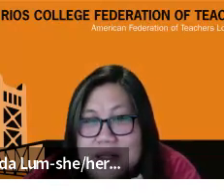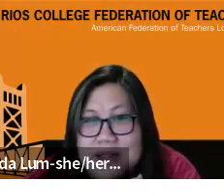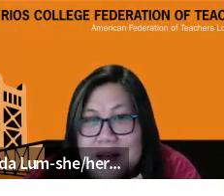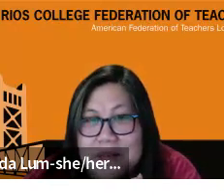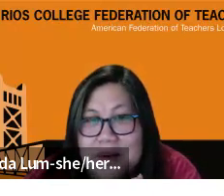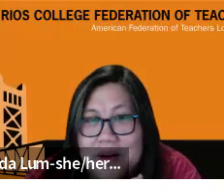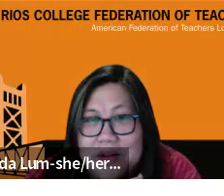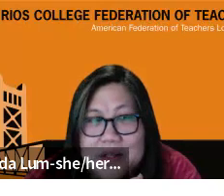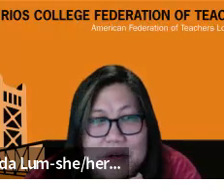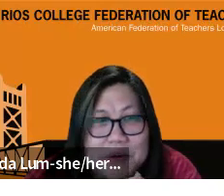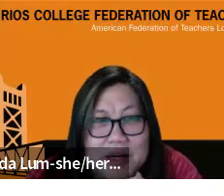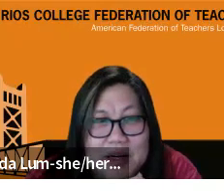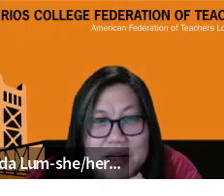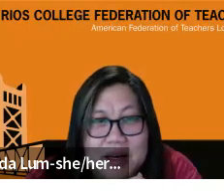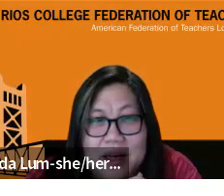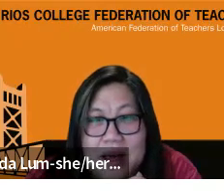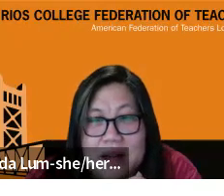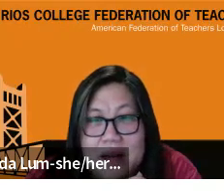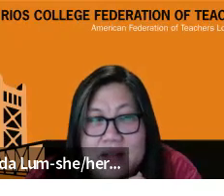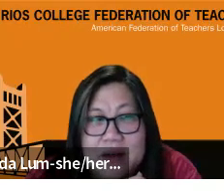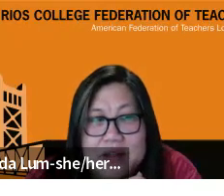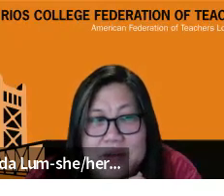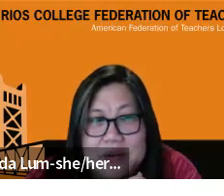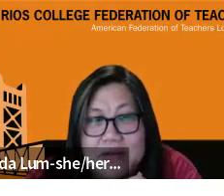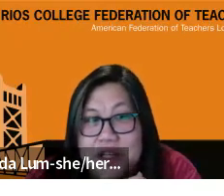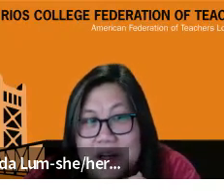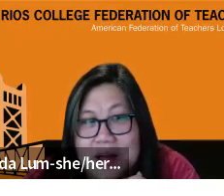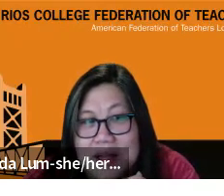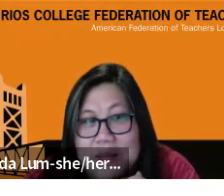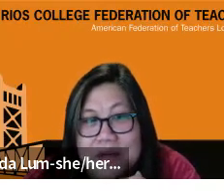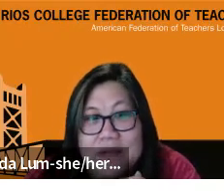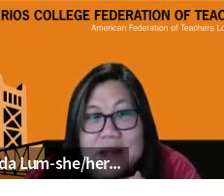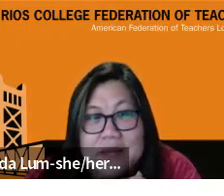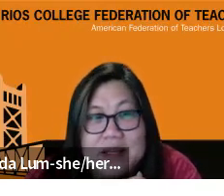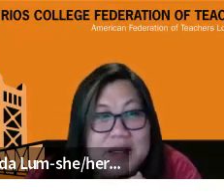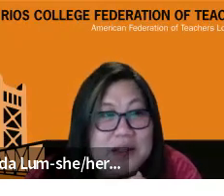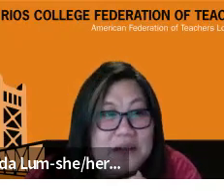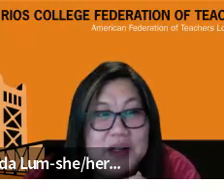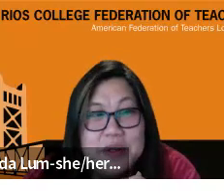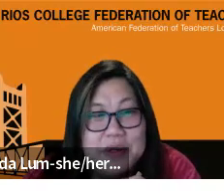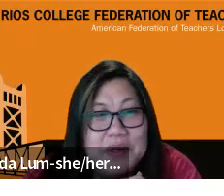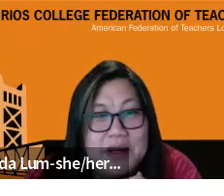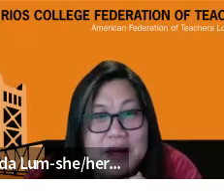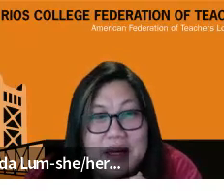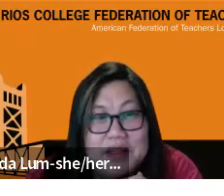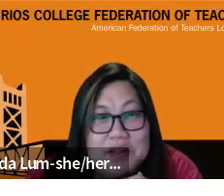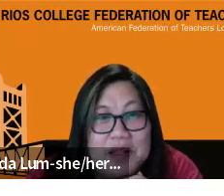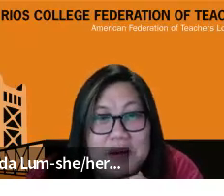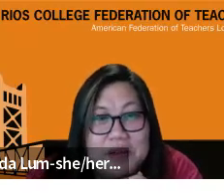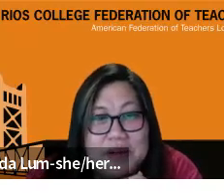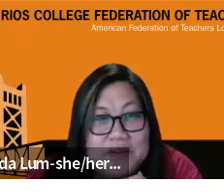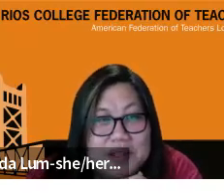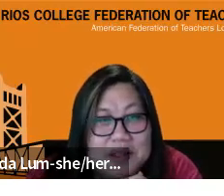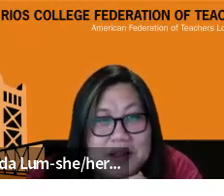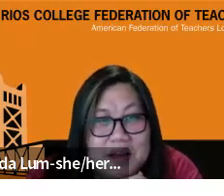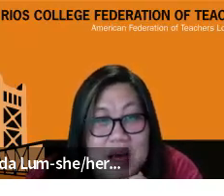It's, also, again, it's also infringing on academic freedom. This individual, I guess, to direct their own services.